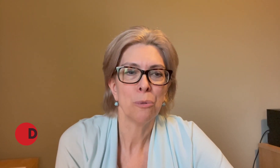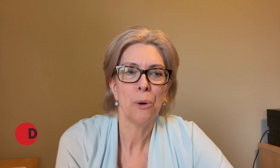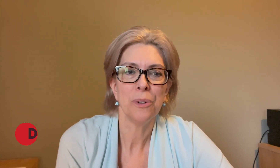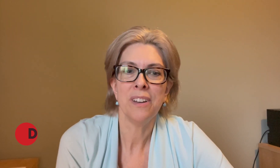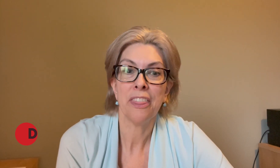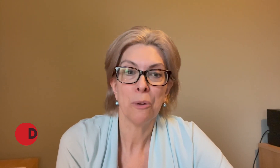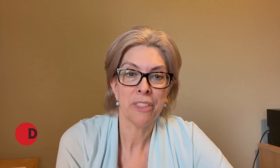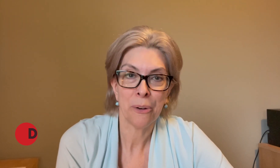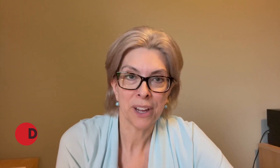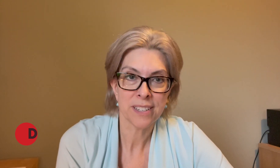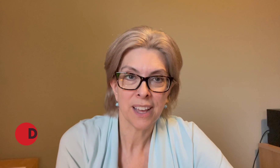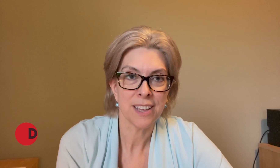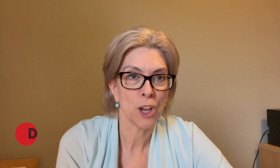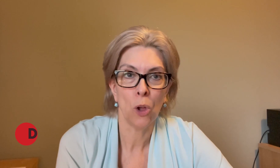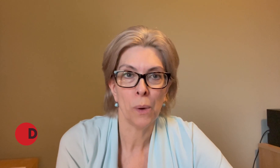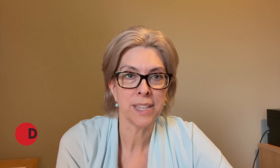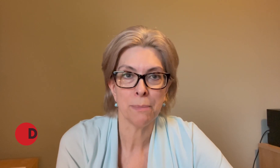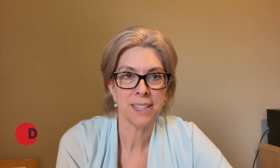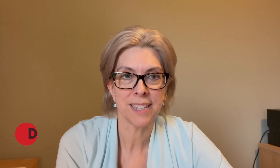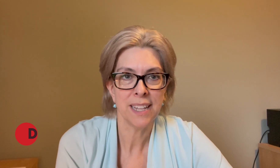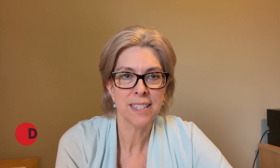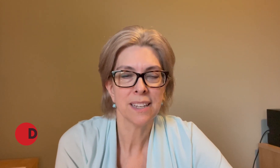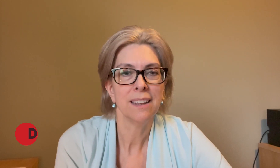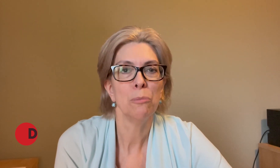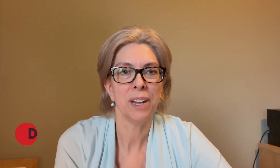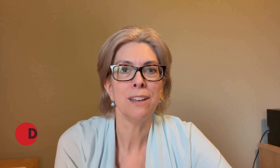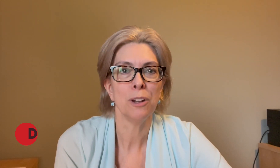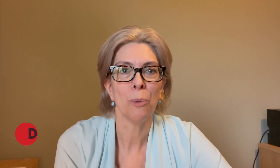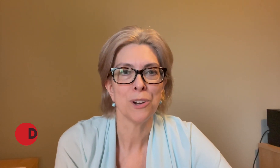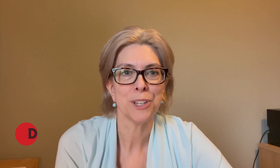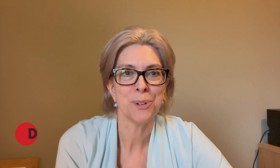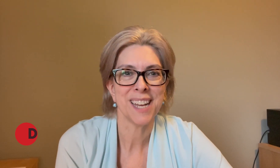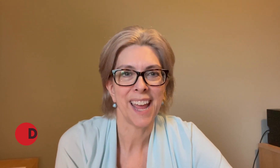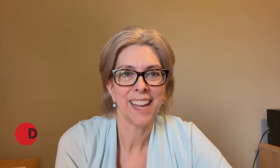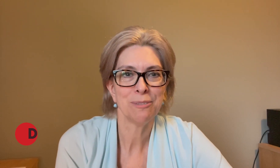The quote "nothing without us" has always made sense but even more so today.